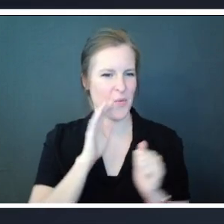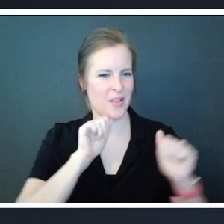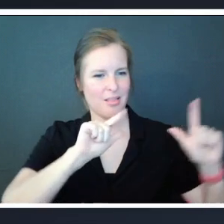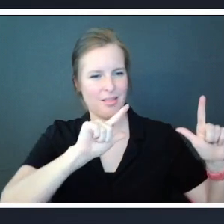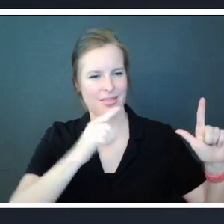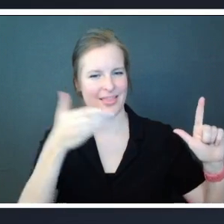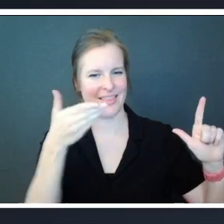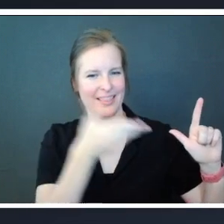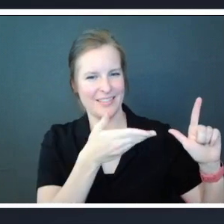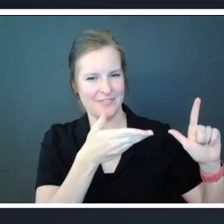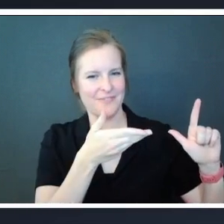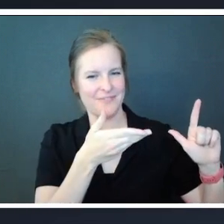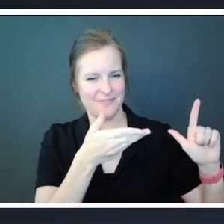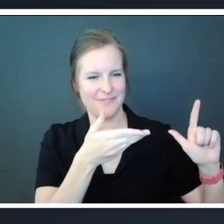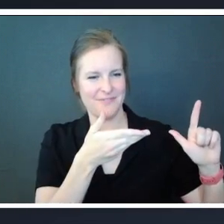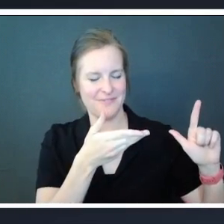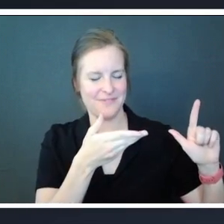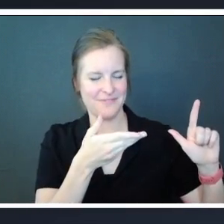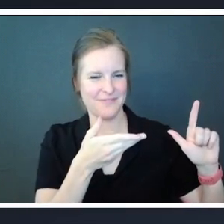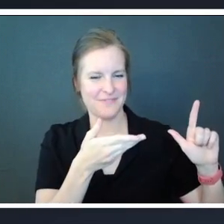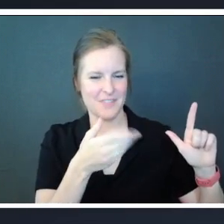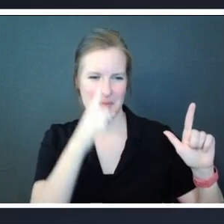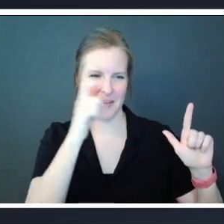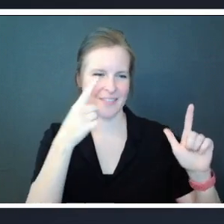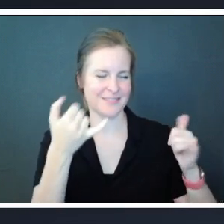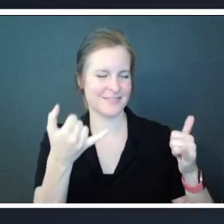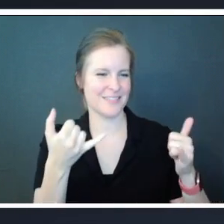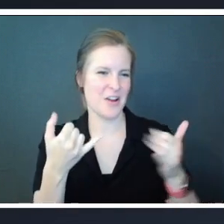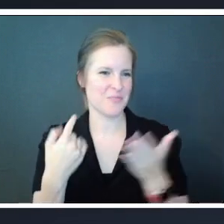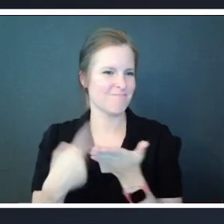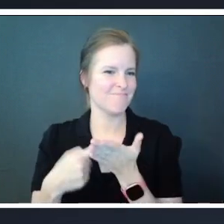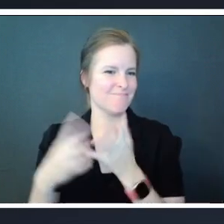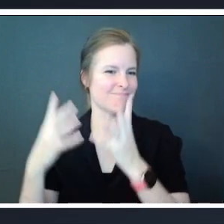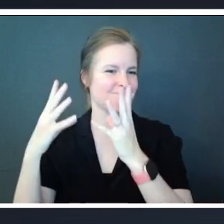you since this concludes our presentation. So, leave these up for you for a couple of